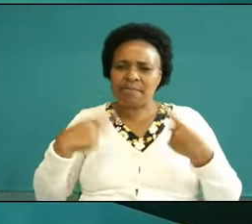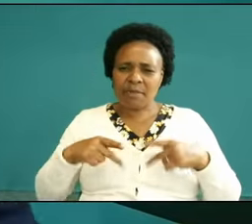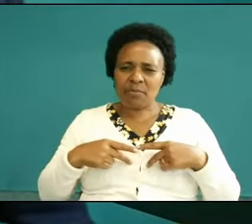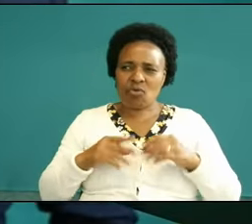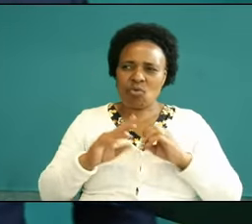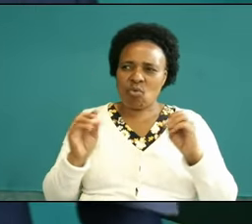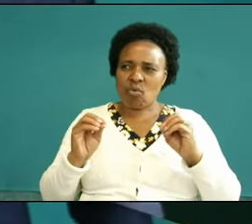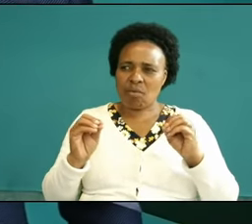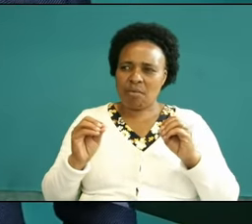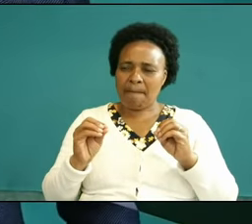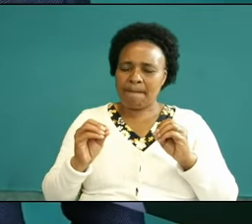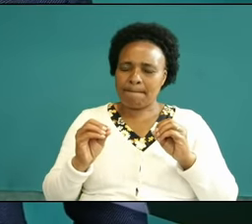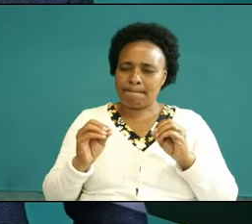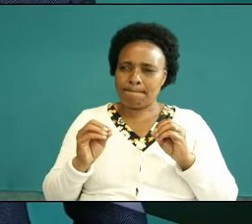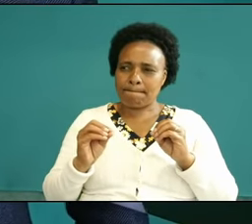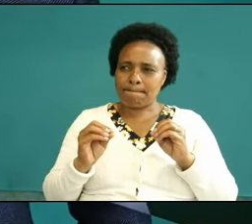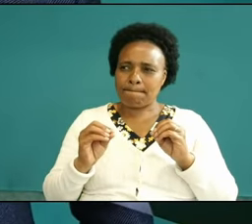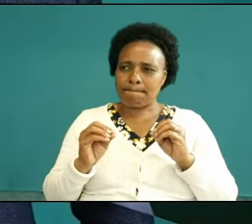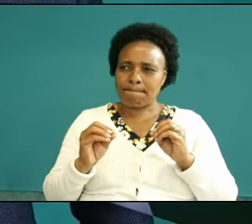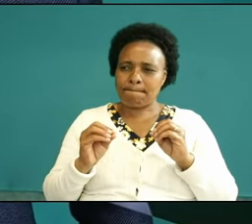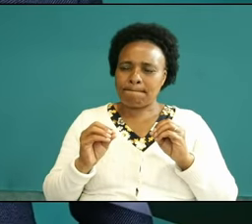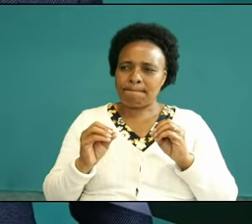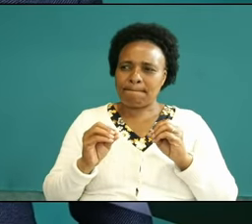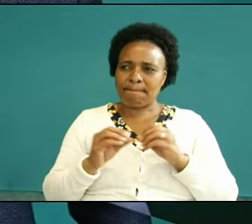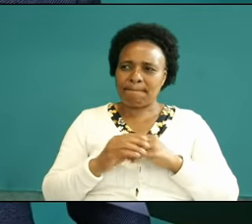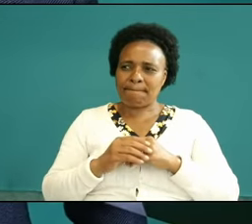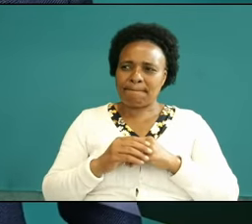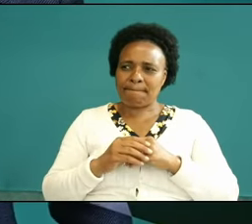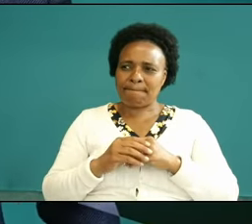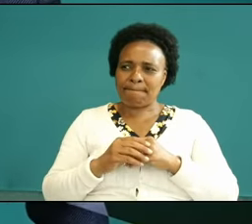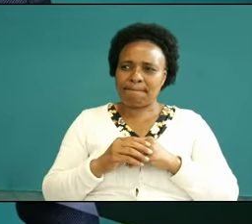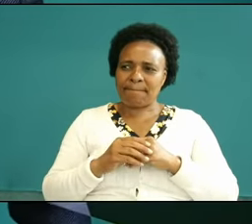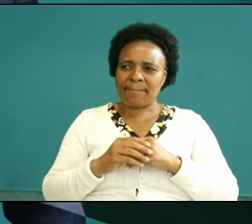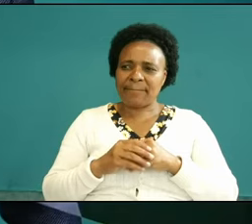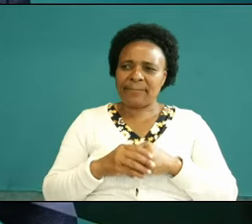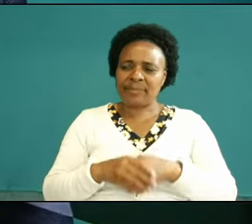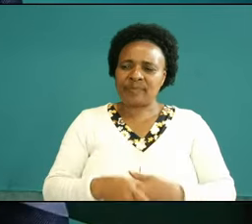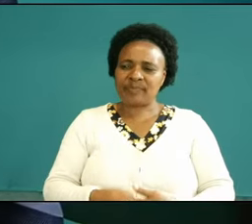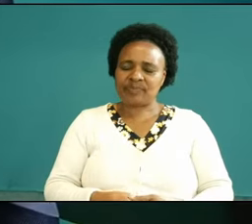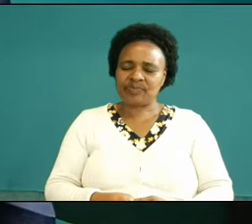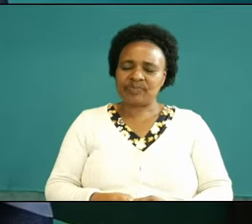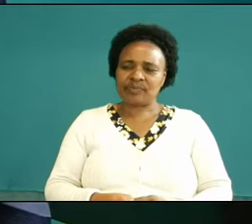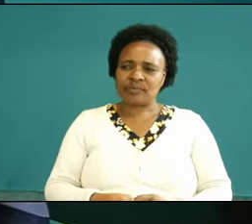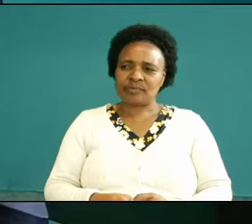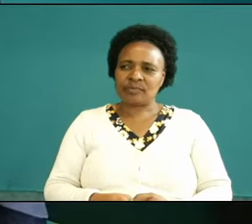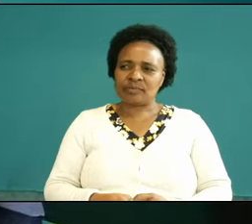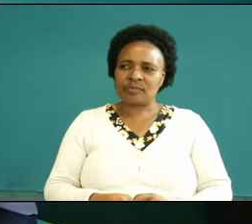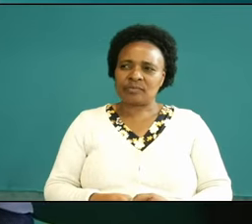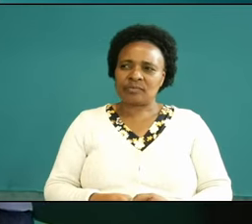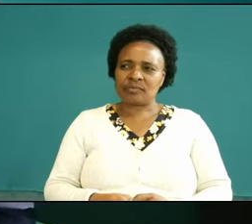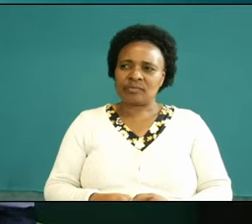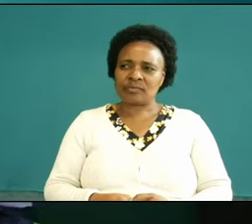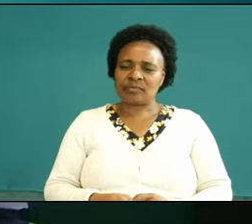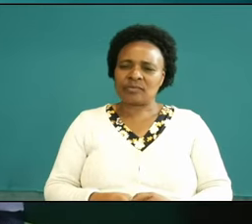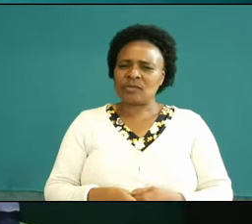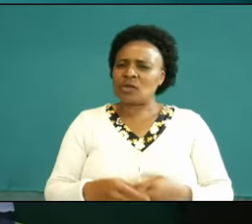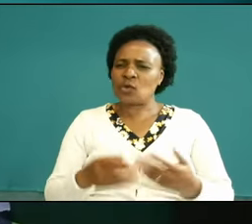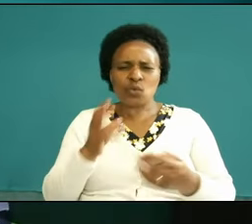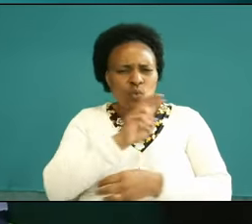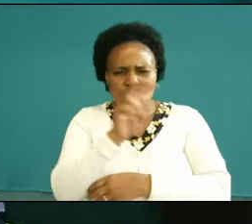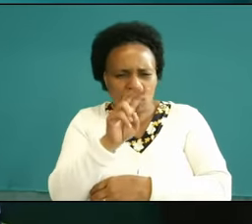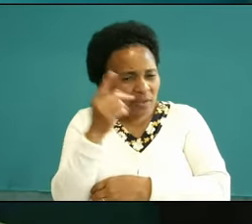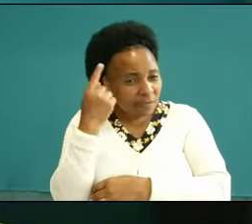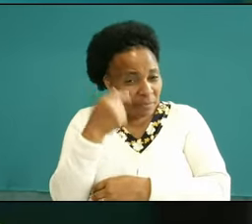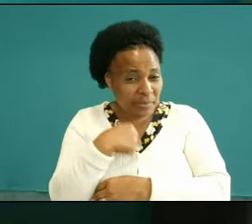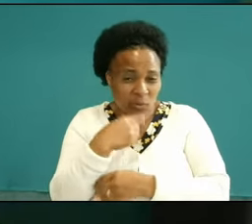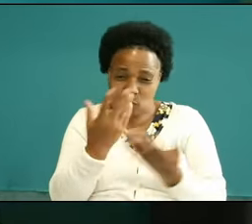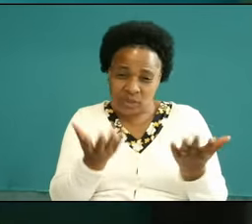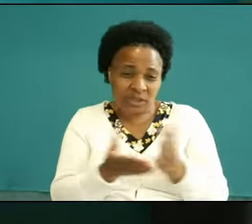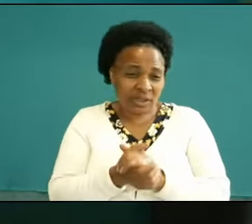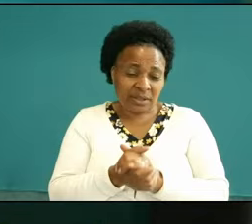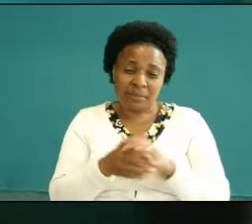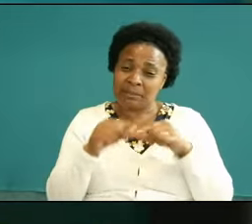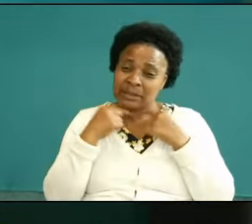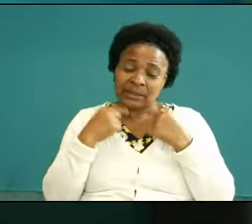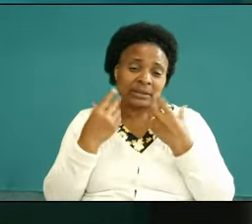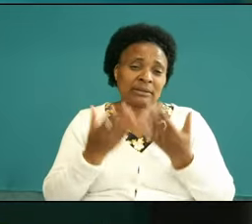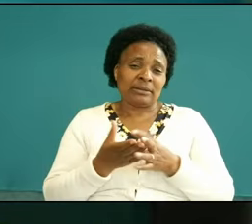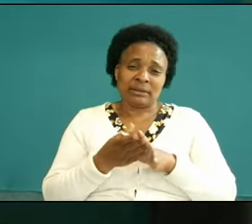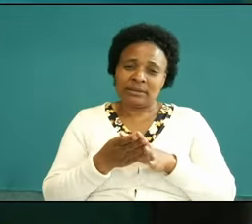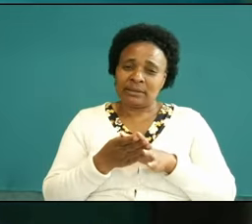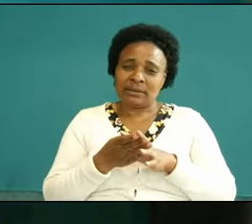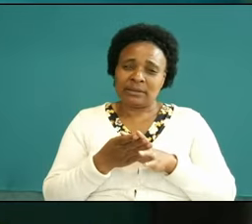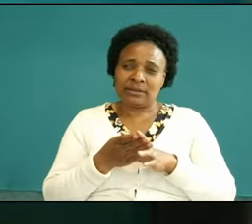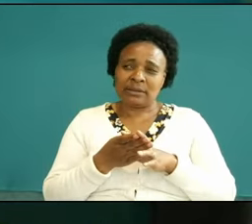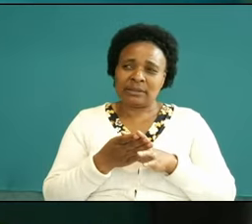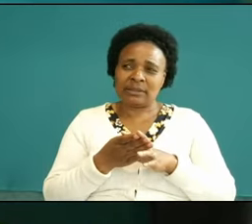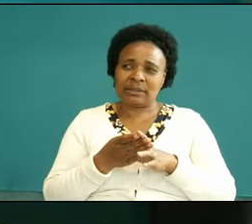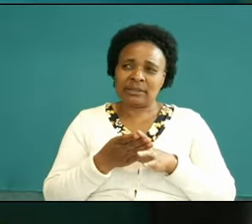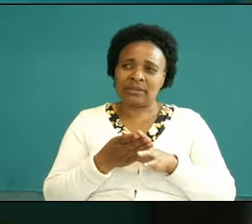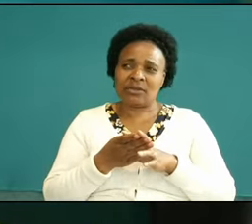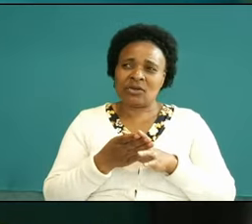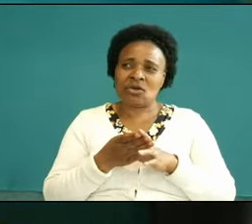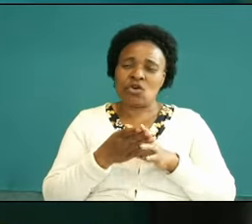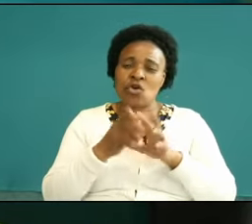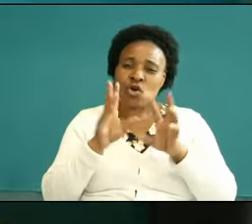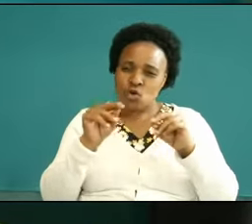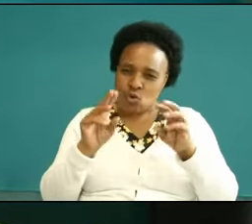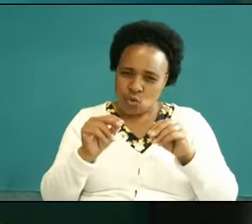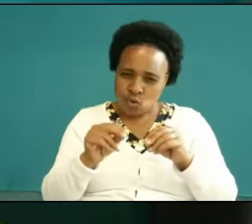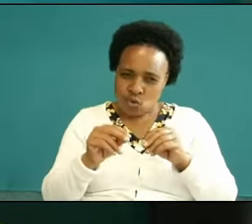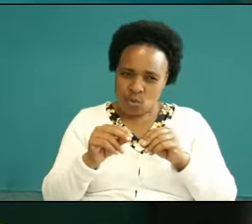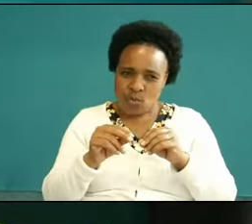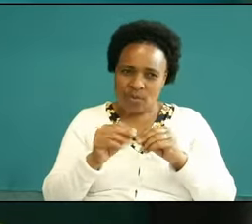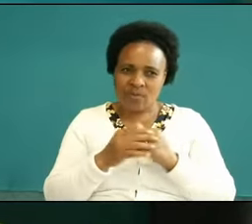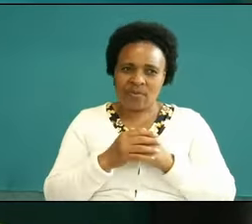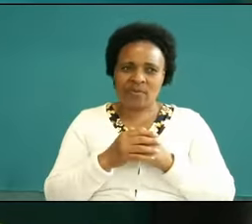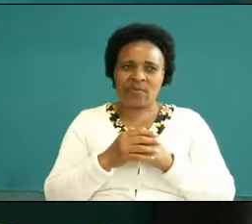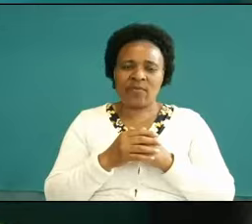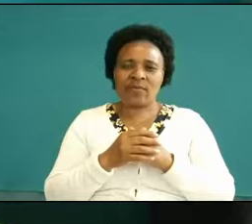Christ why are you looking at me like p no no you let me tell you you know I love you so much I by